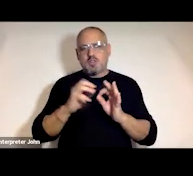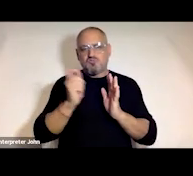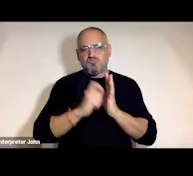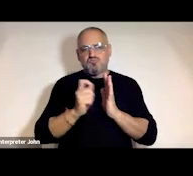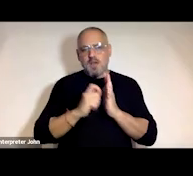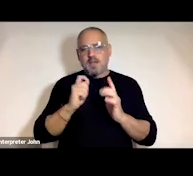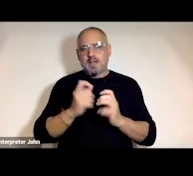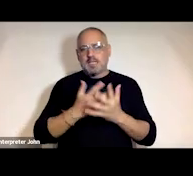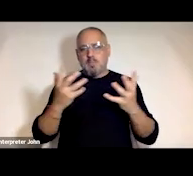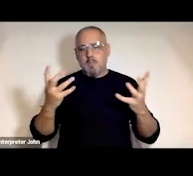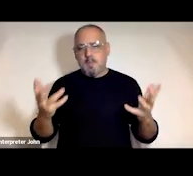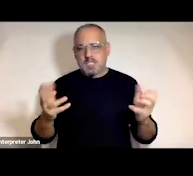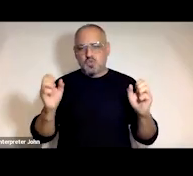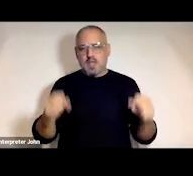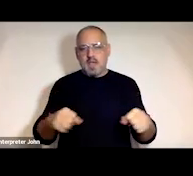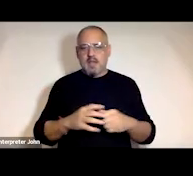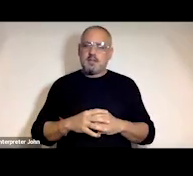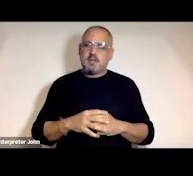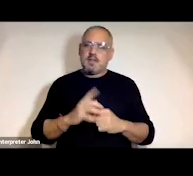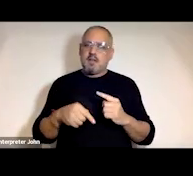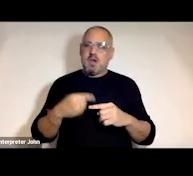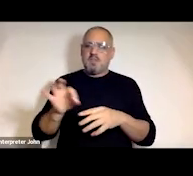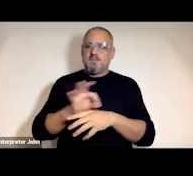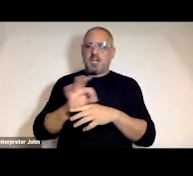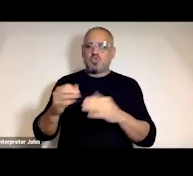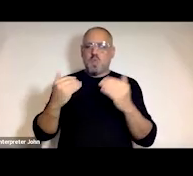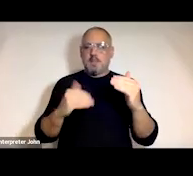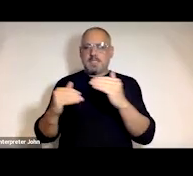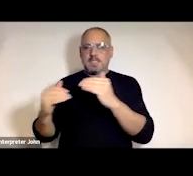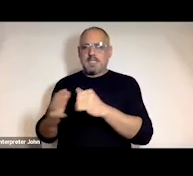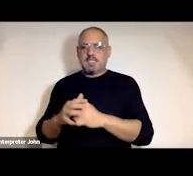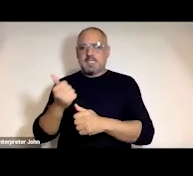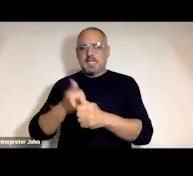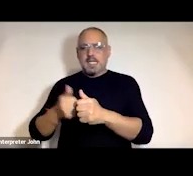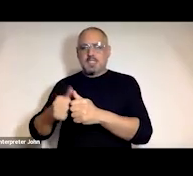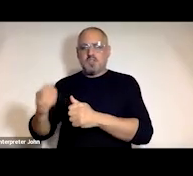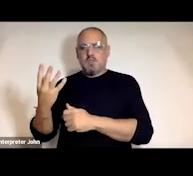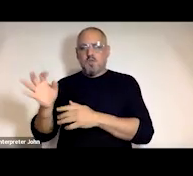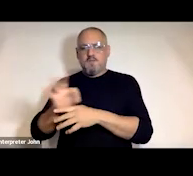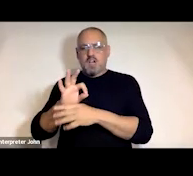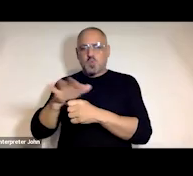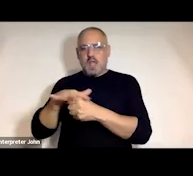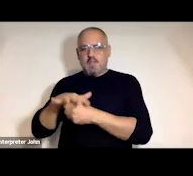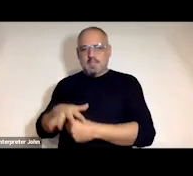as much as you can about the functional limitations in each of the four functional areas.